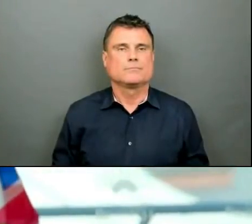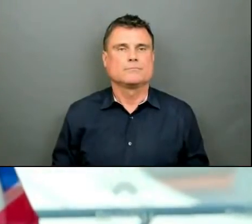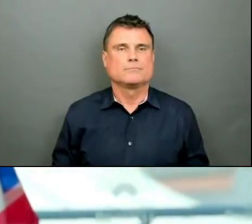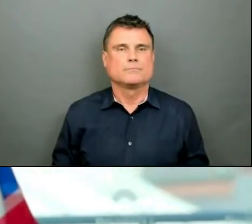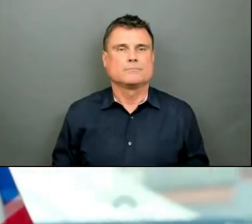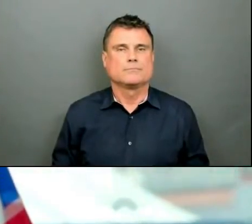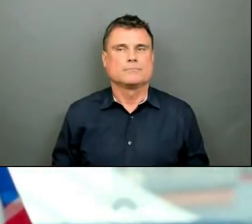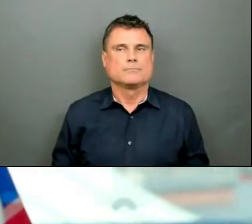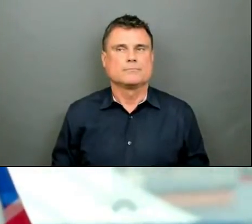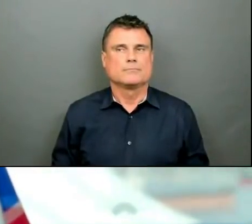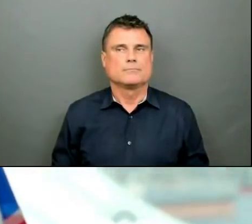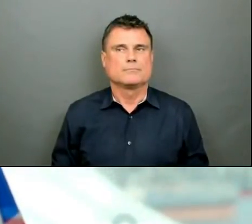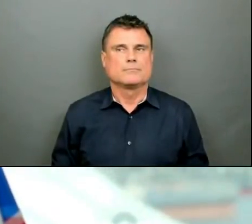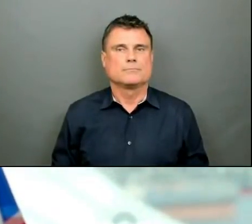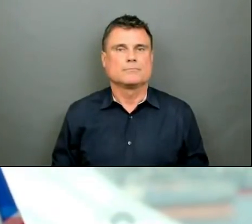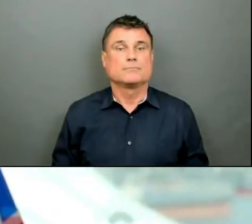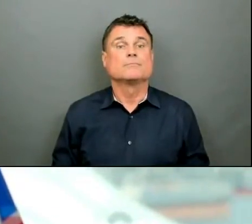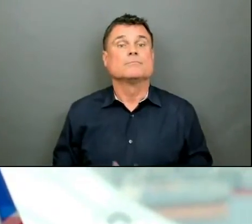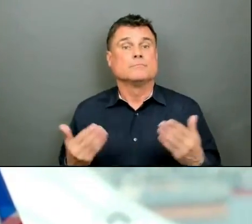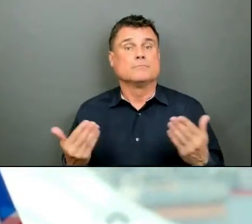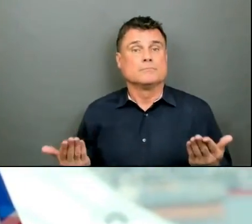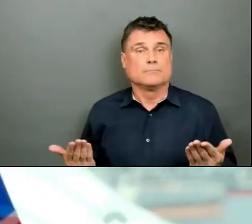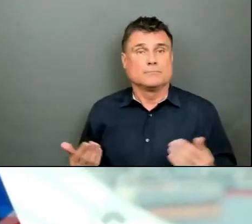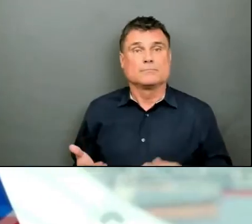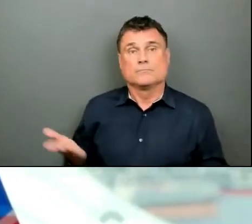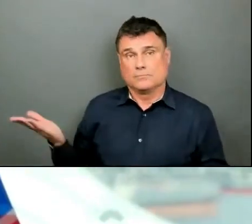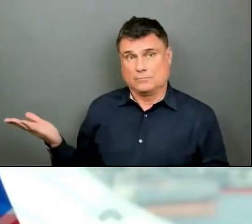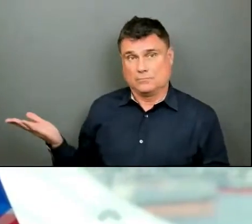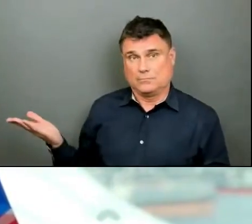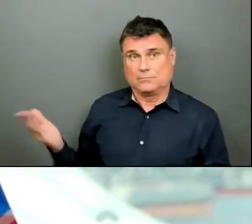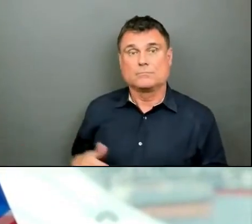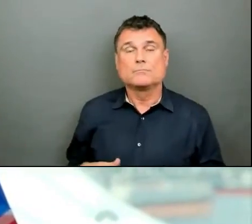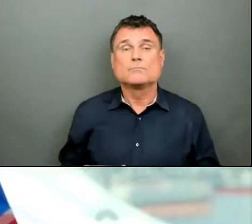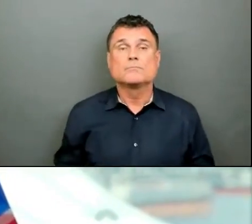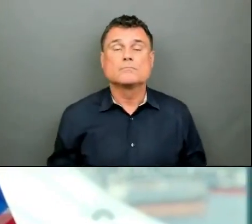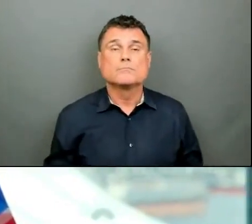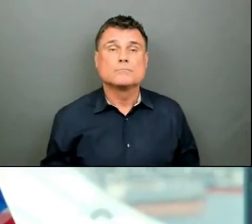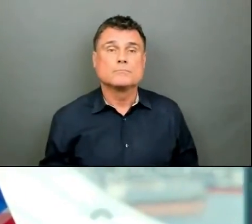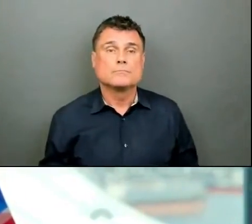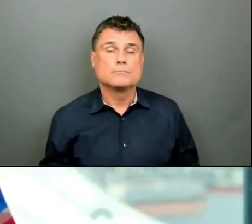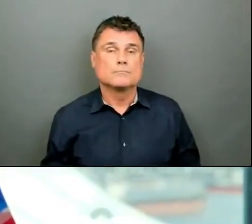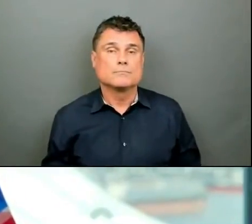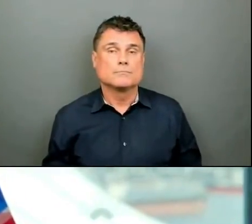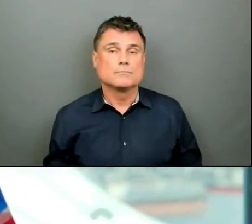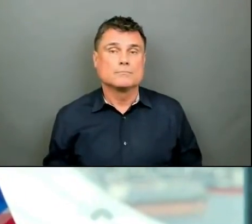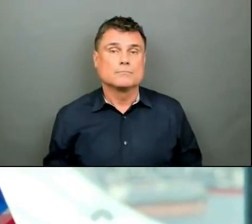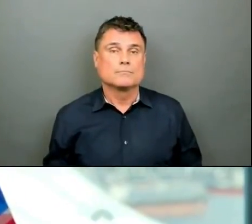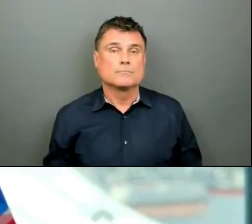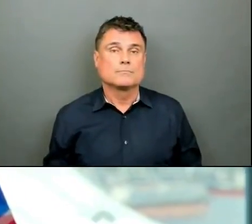any more with this question because we want to get to more, but Richard and every one in